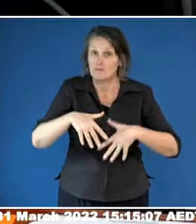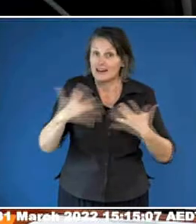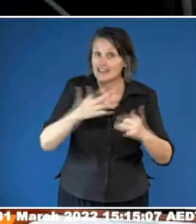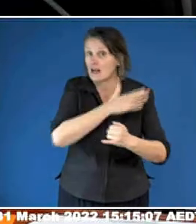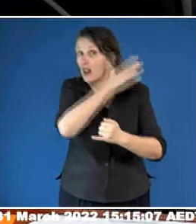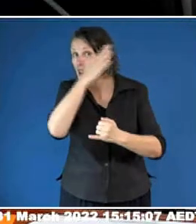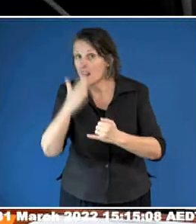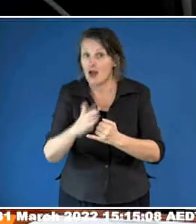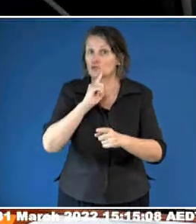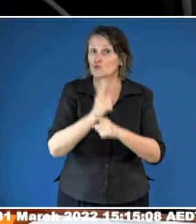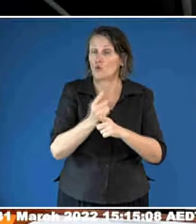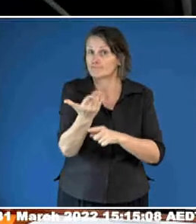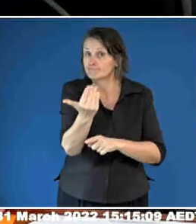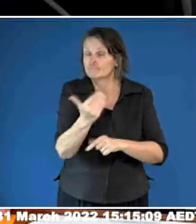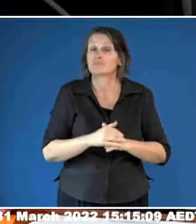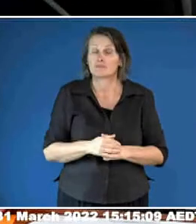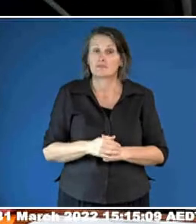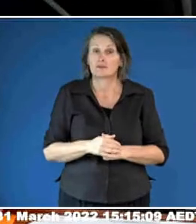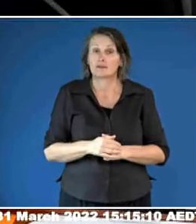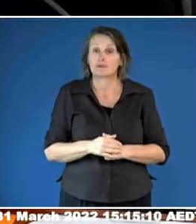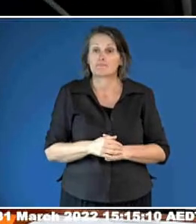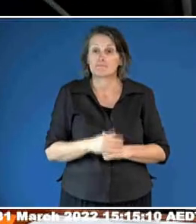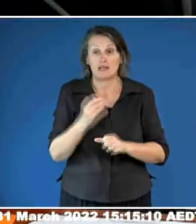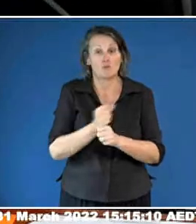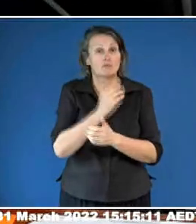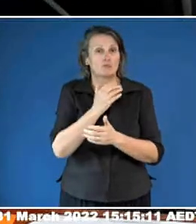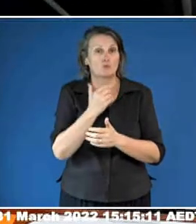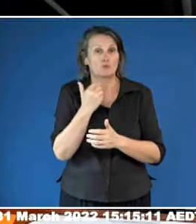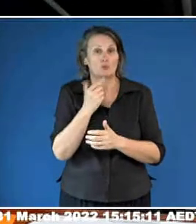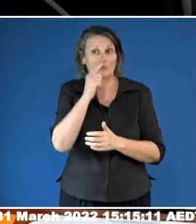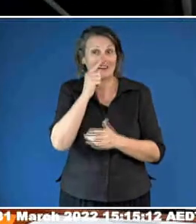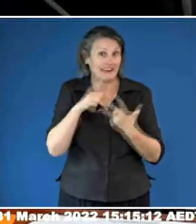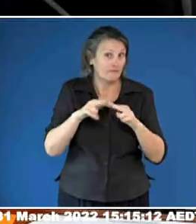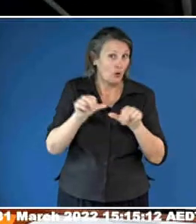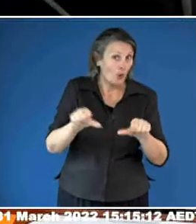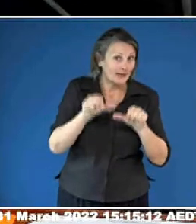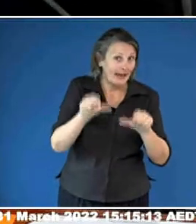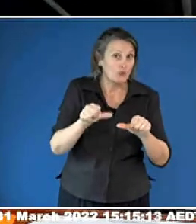And we will make sure that we can share, with your permission, the recommendations that you've made. MS FROHMADER: Yes.